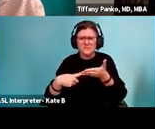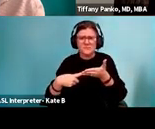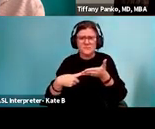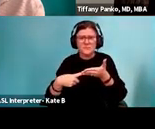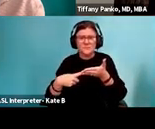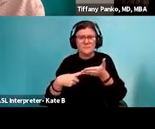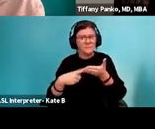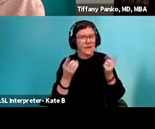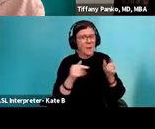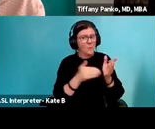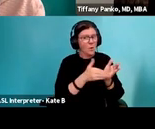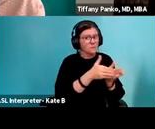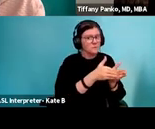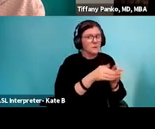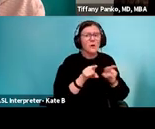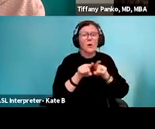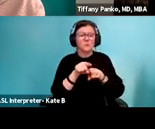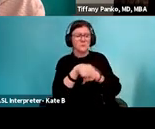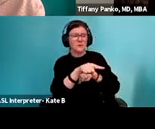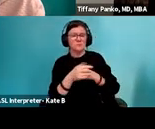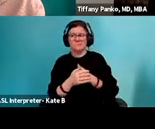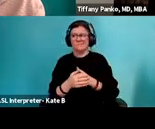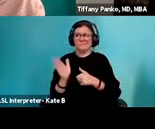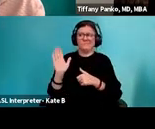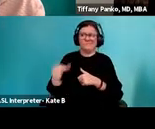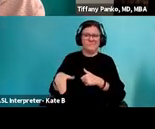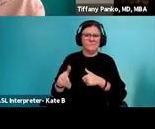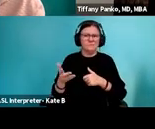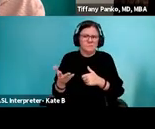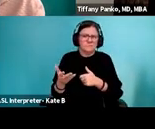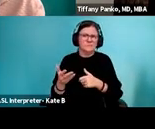that we hear from women that they just skip that whole section and I’ve seen it in my